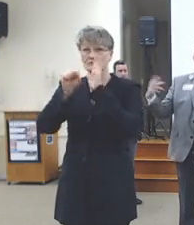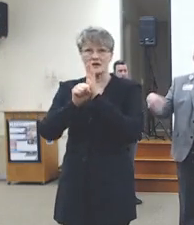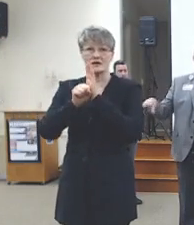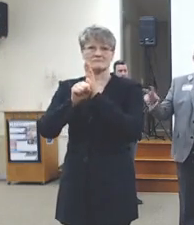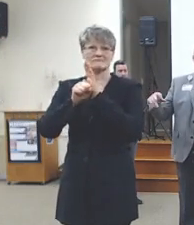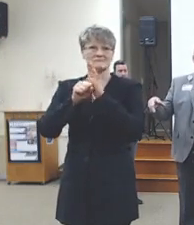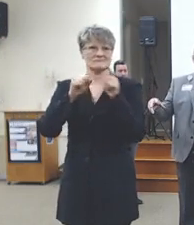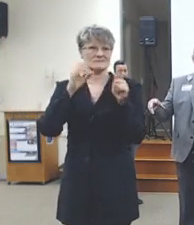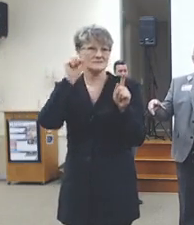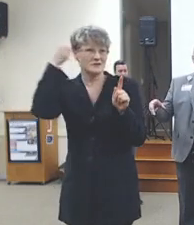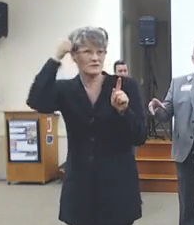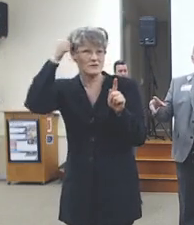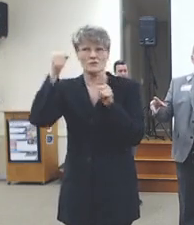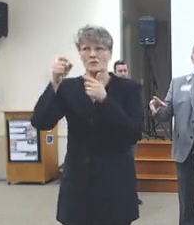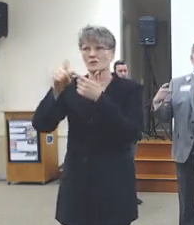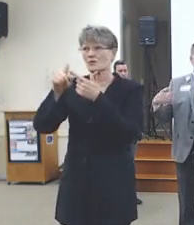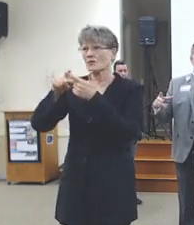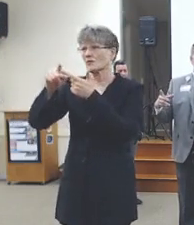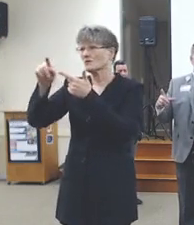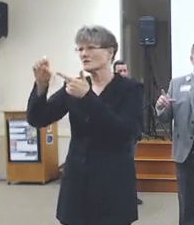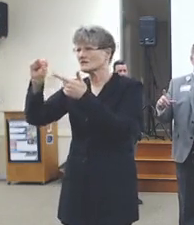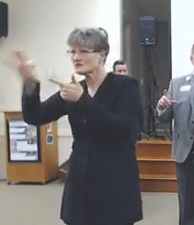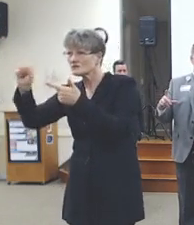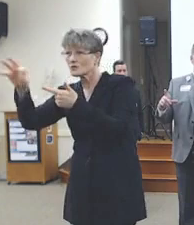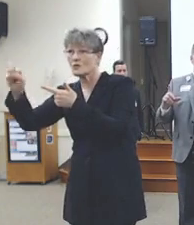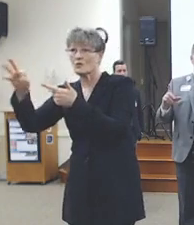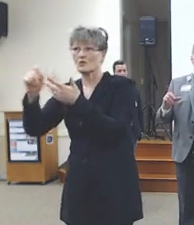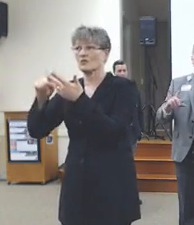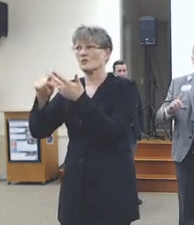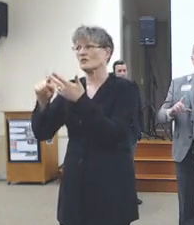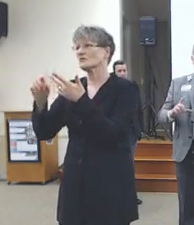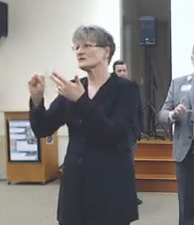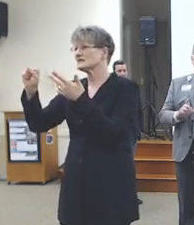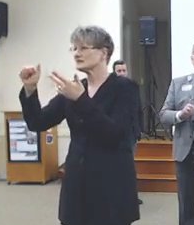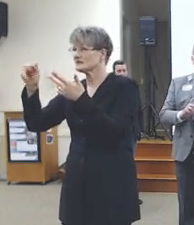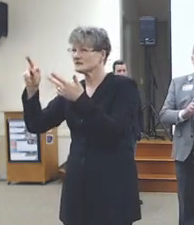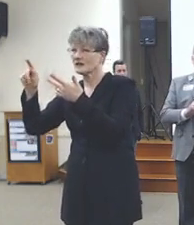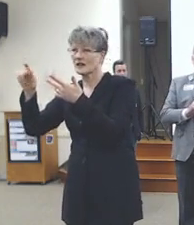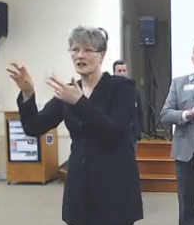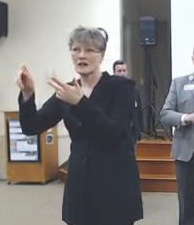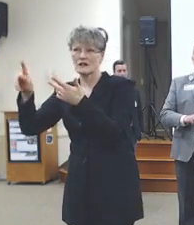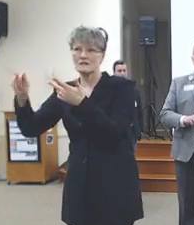at that information and then we we ask ourselves what do we need to do "if and